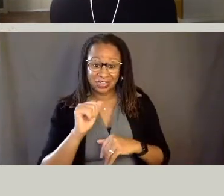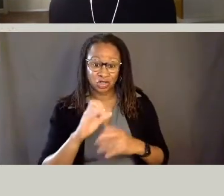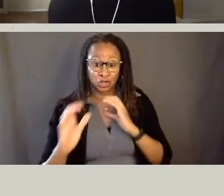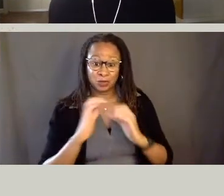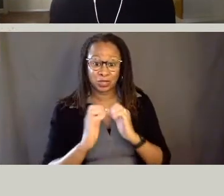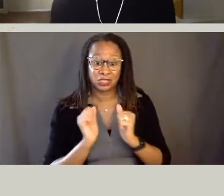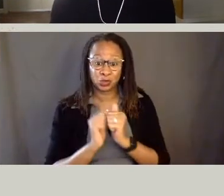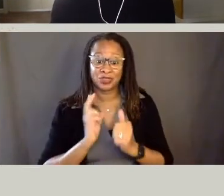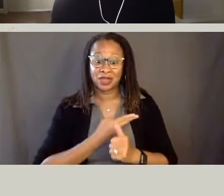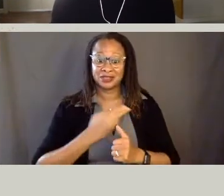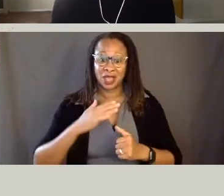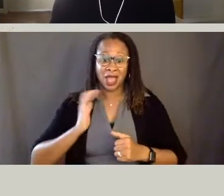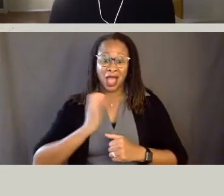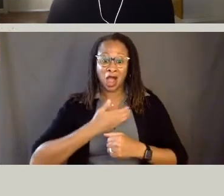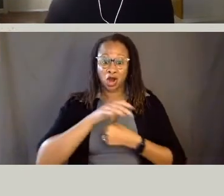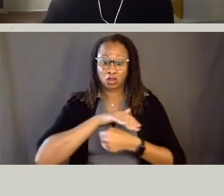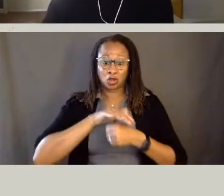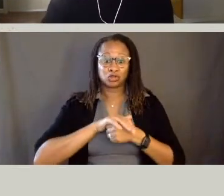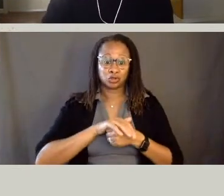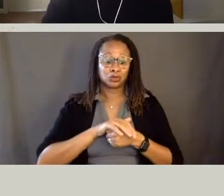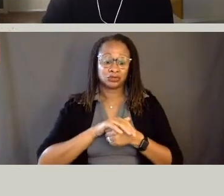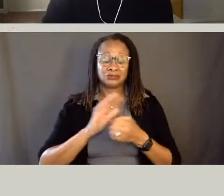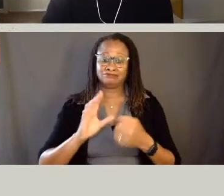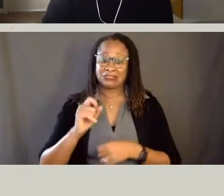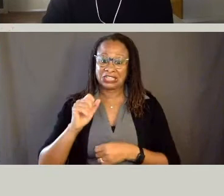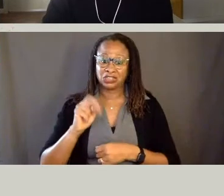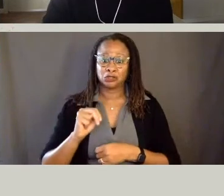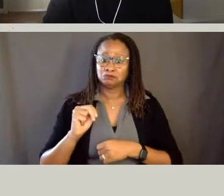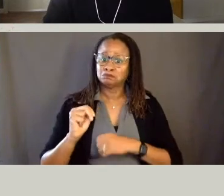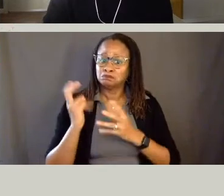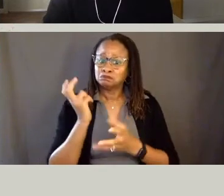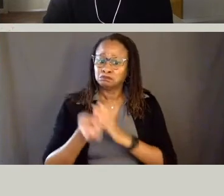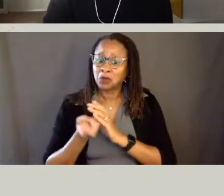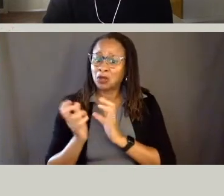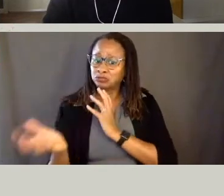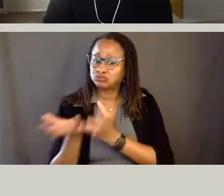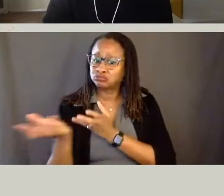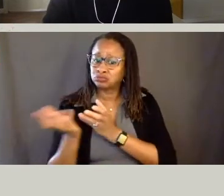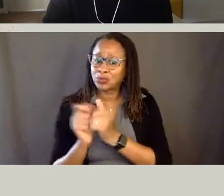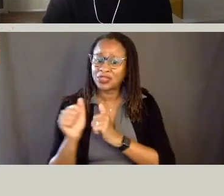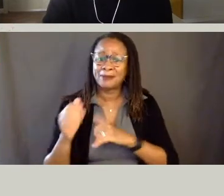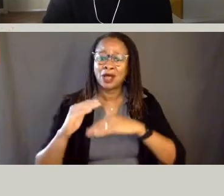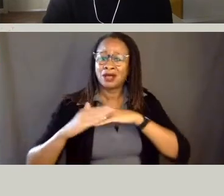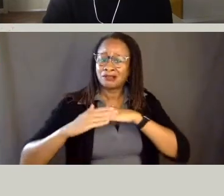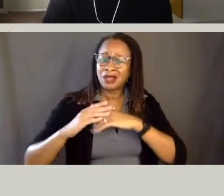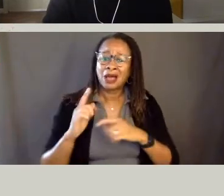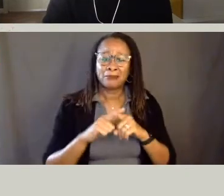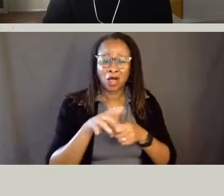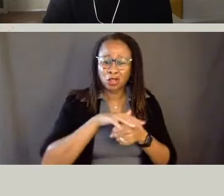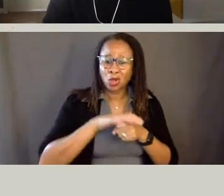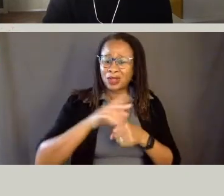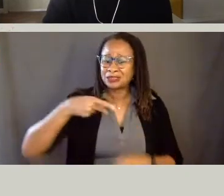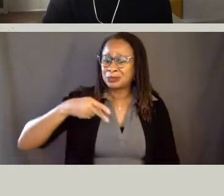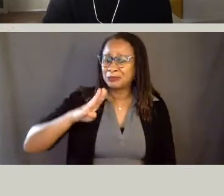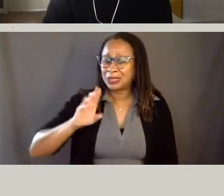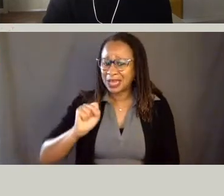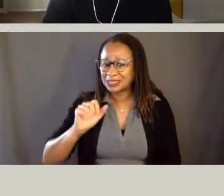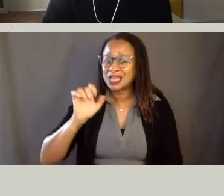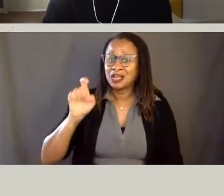we have been engaged with them on some levels, but again like they're another example of the localized PBS, you know, entity that should be sort of